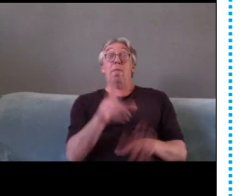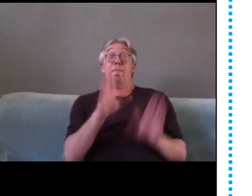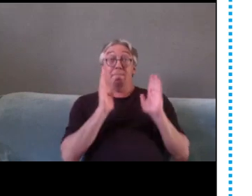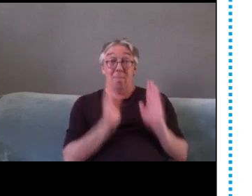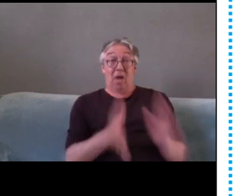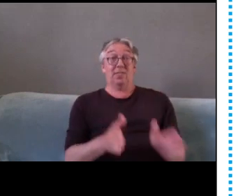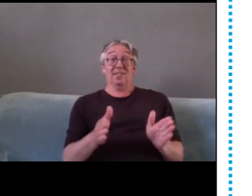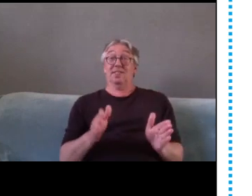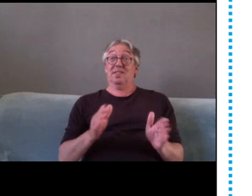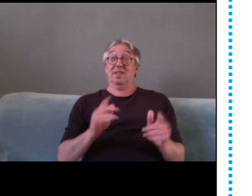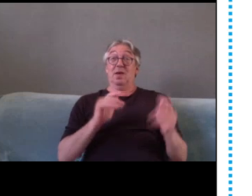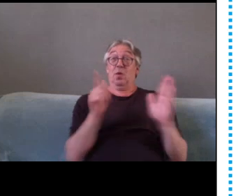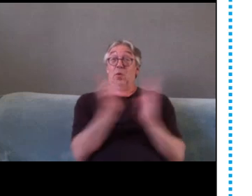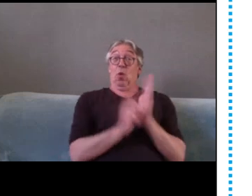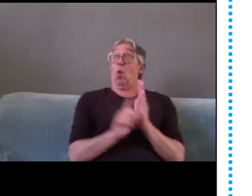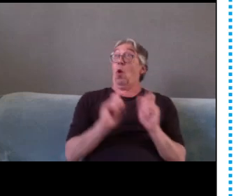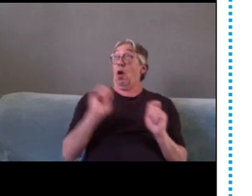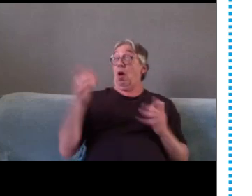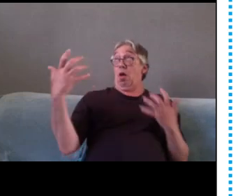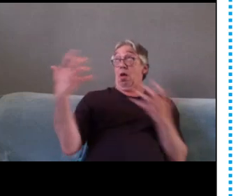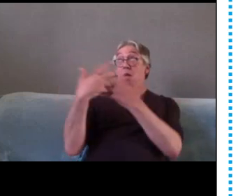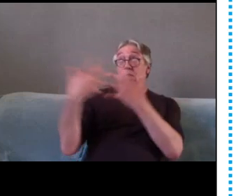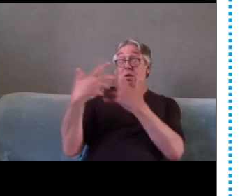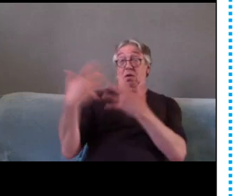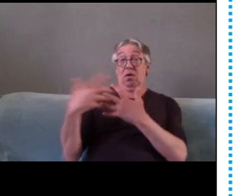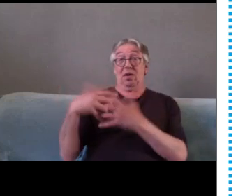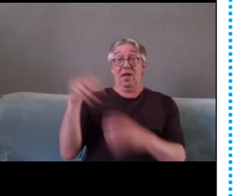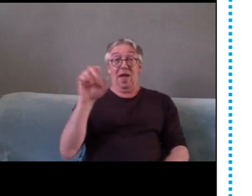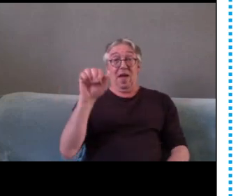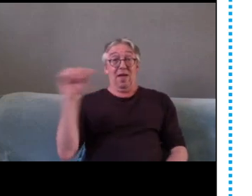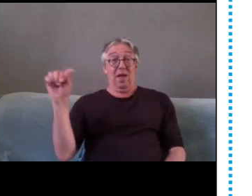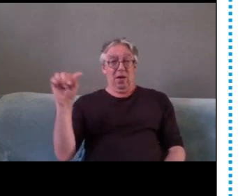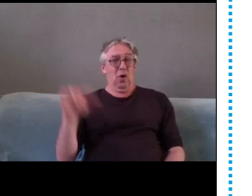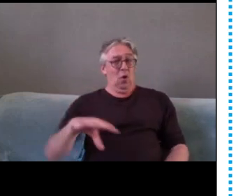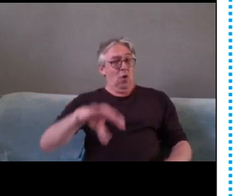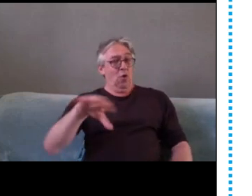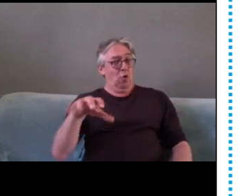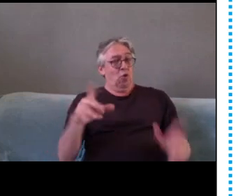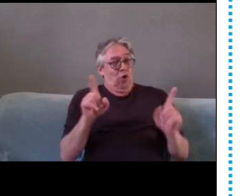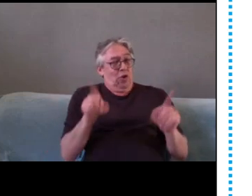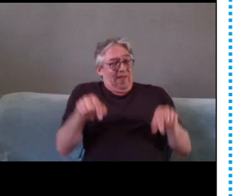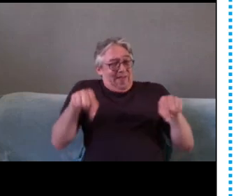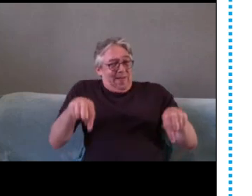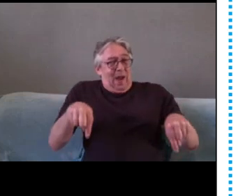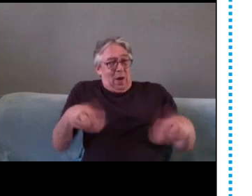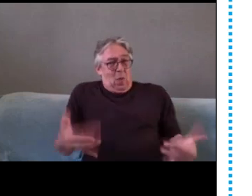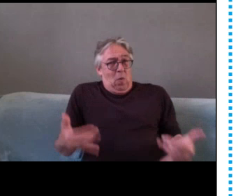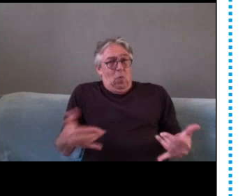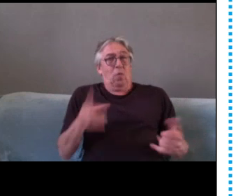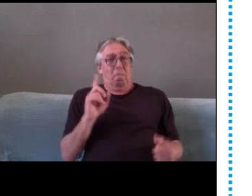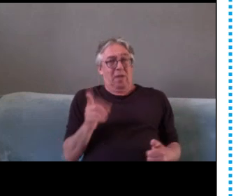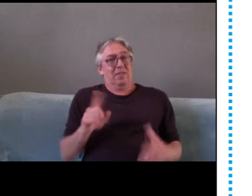start to prepare for its effective implementation to support the Code also.